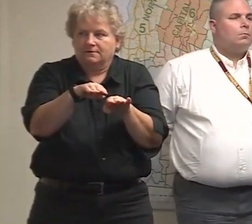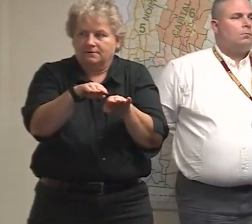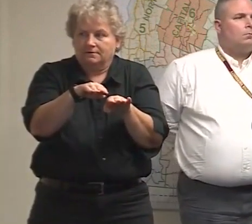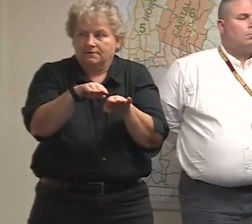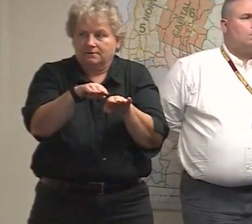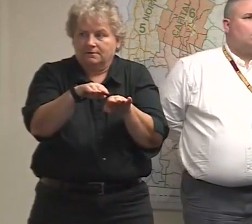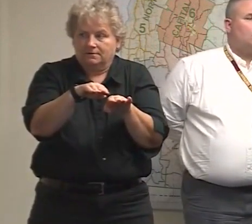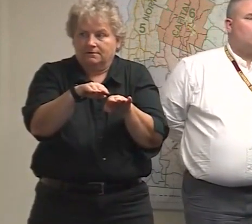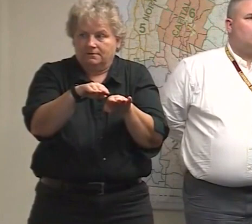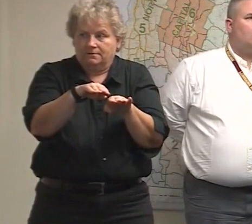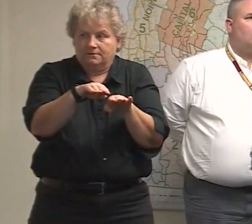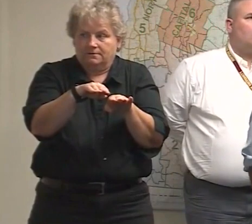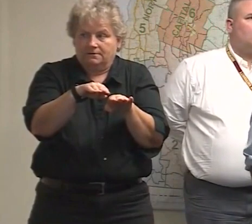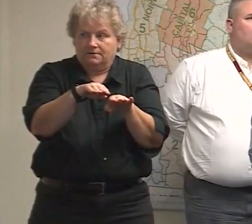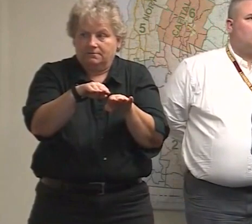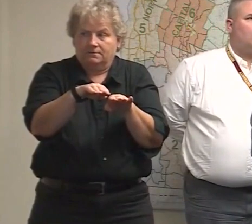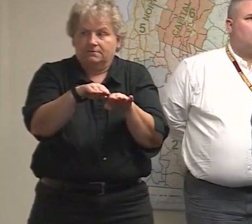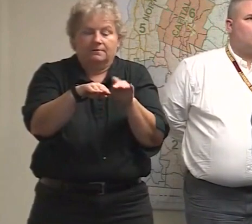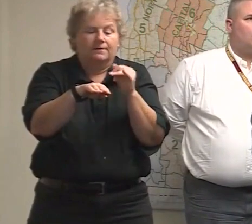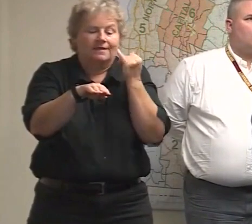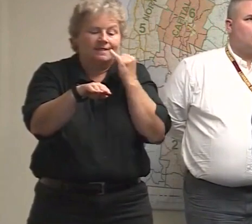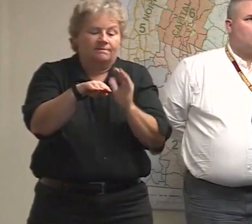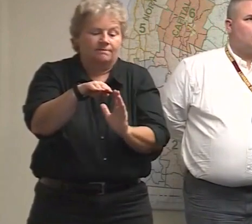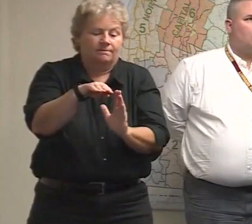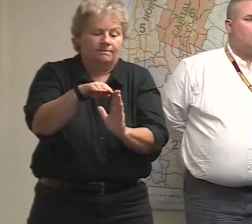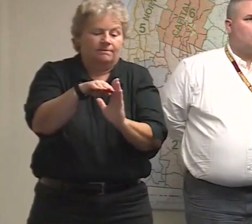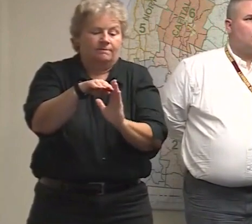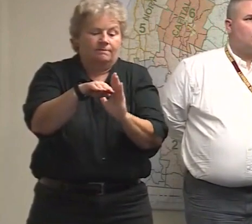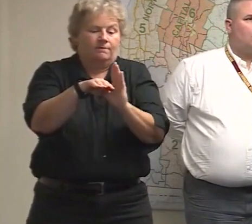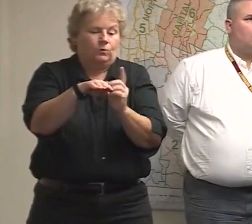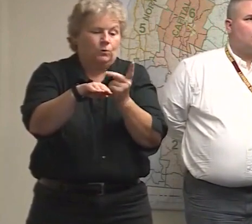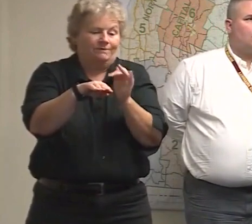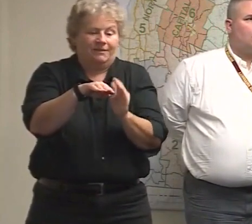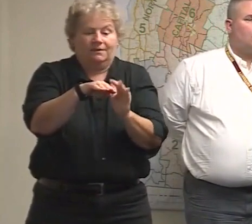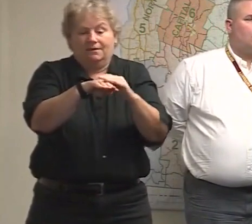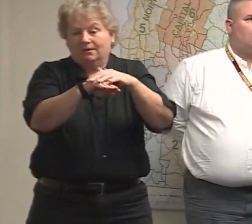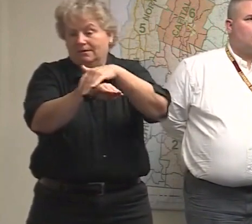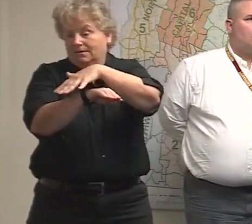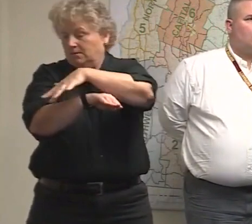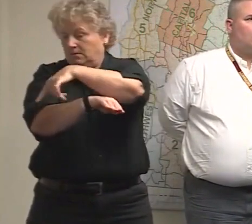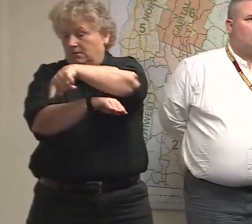NO, I DON’T THINK JUST SOME WATER SPILLING OVER THERE.